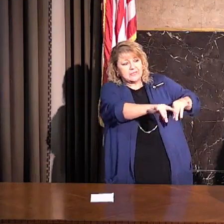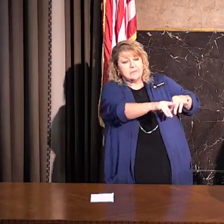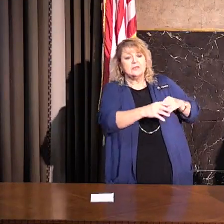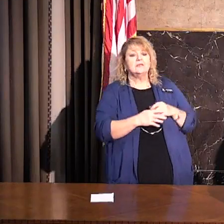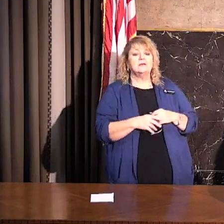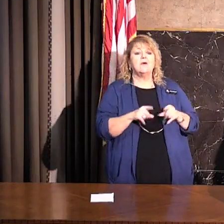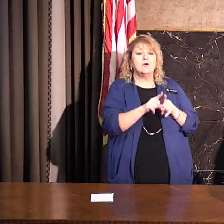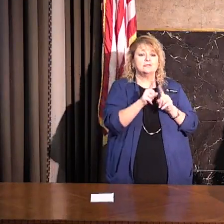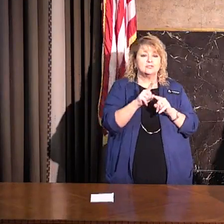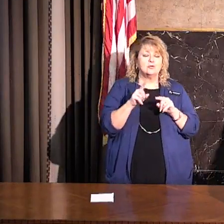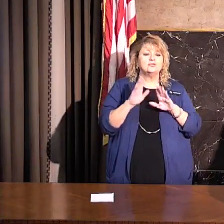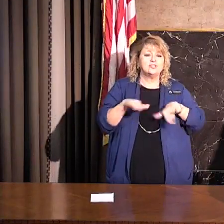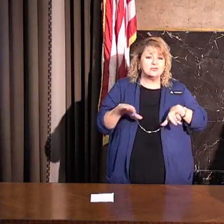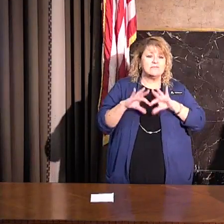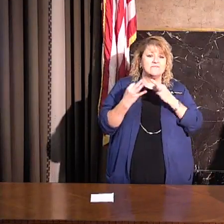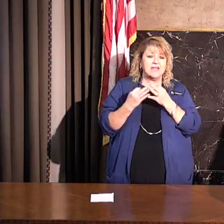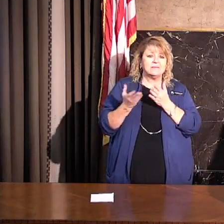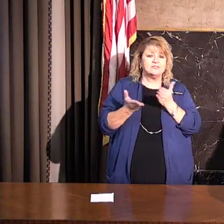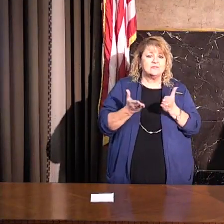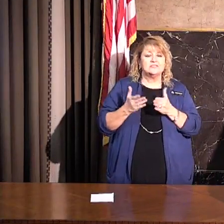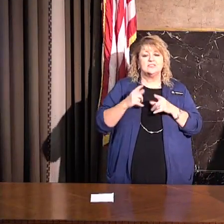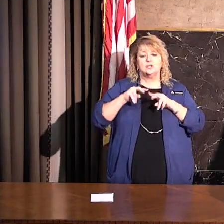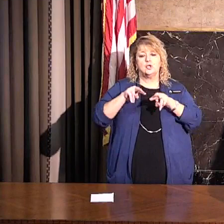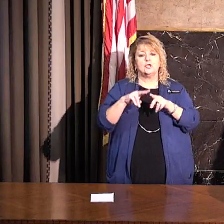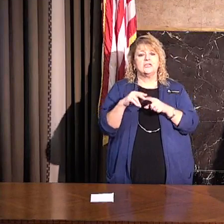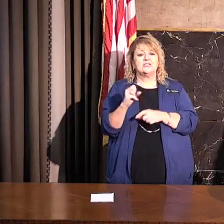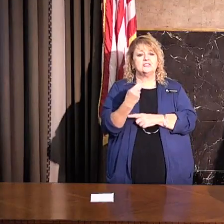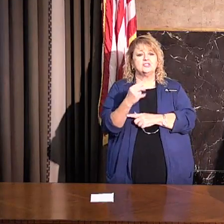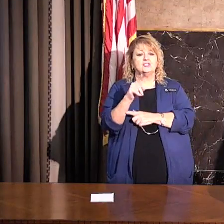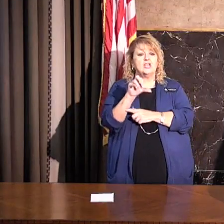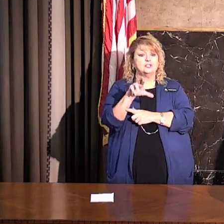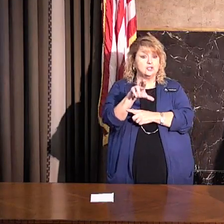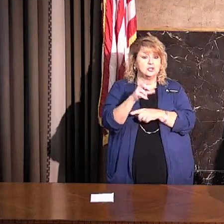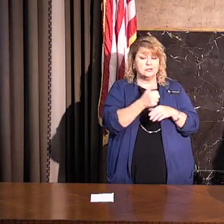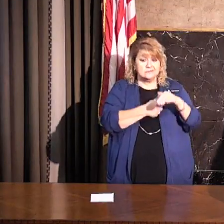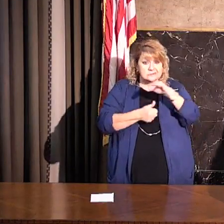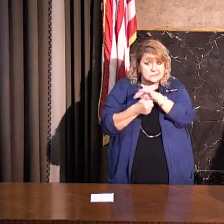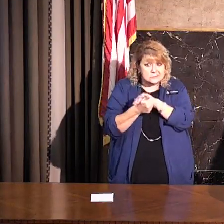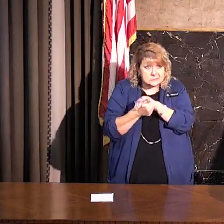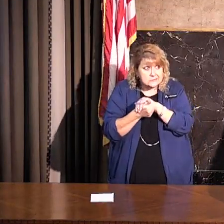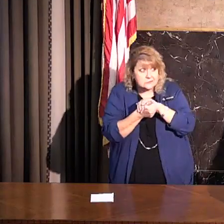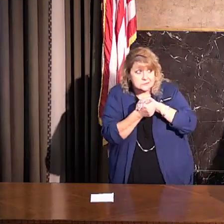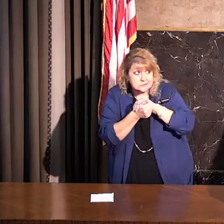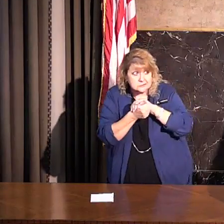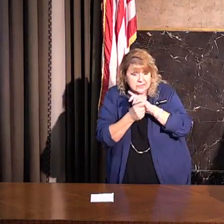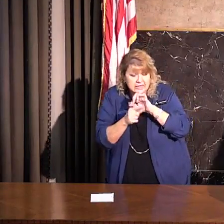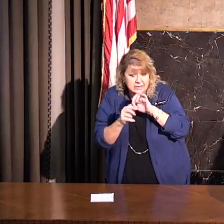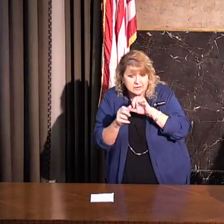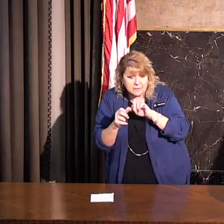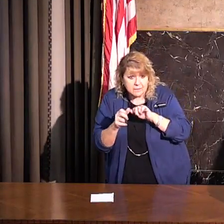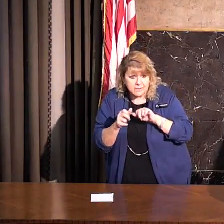Family Services and Shelter movements as are consolidated as individuals are returned